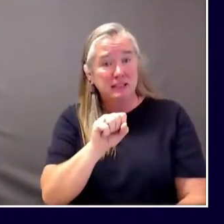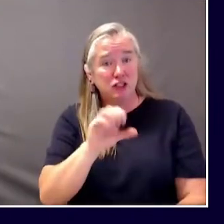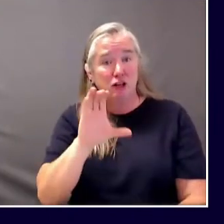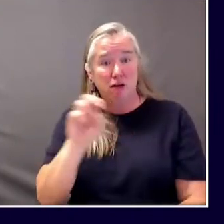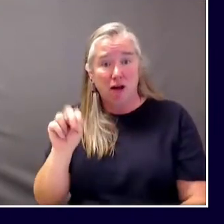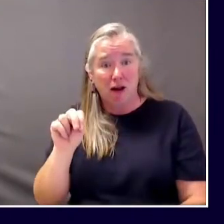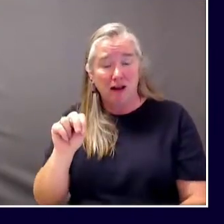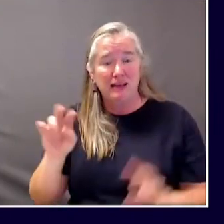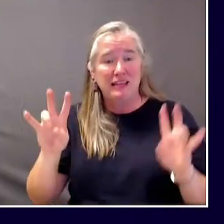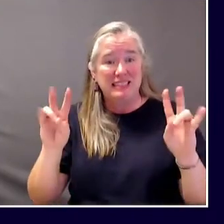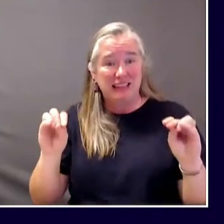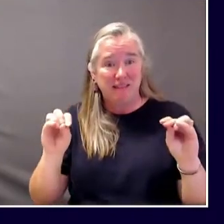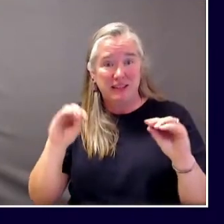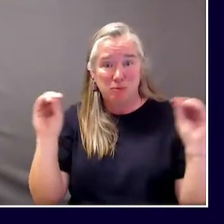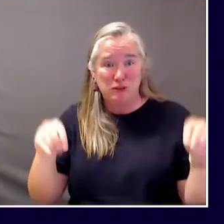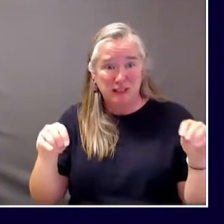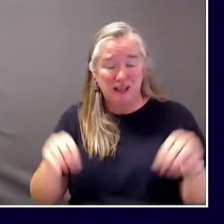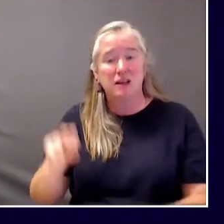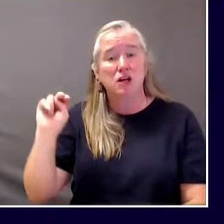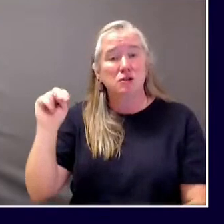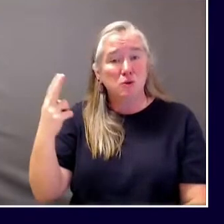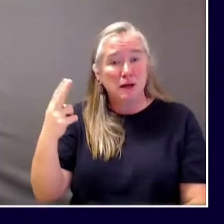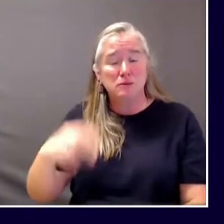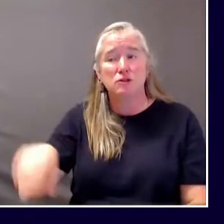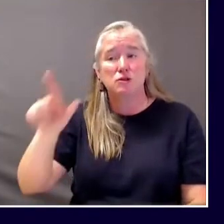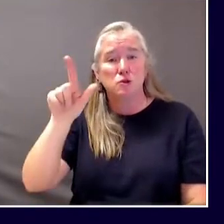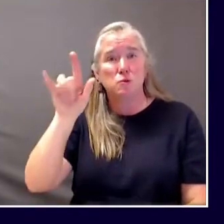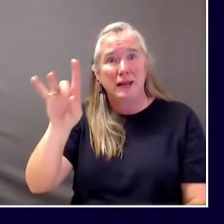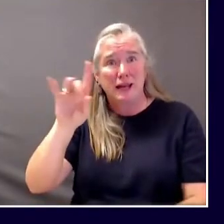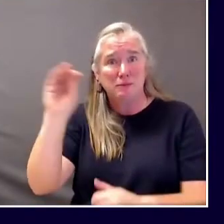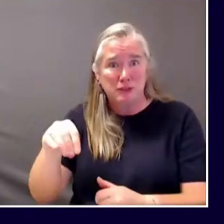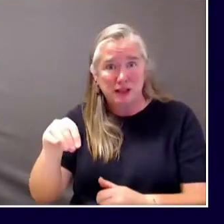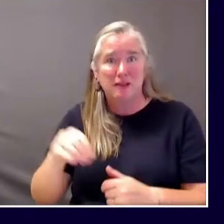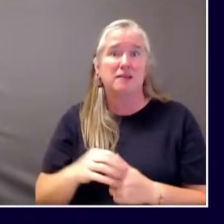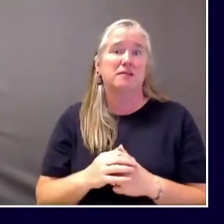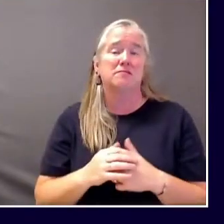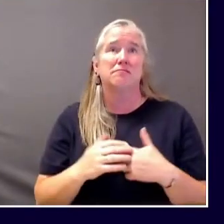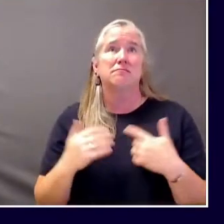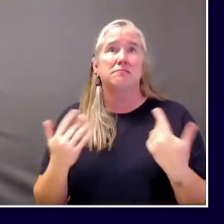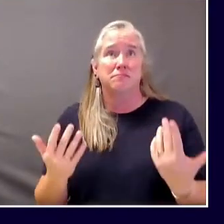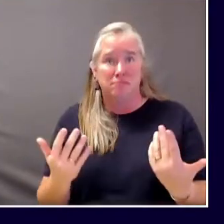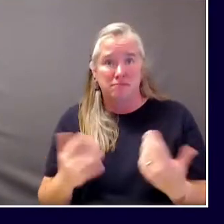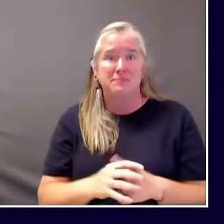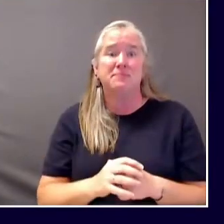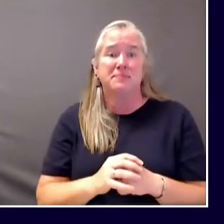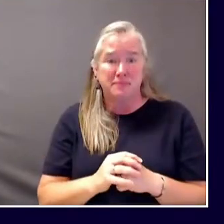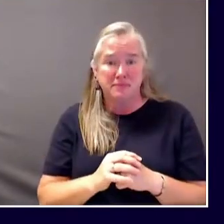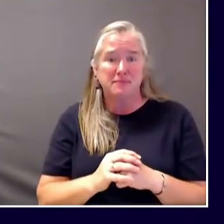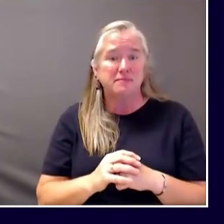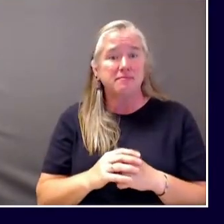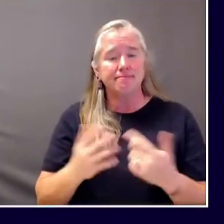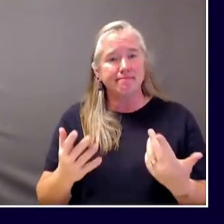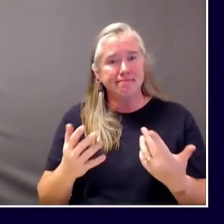seventy percent you Hampshire